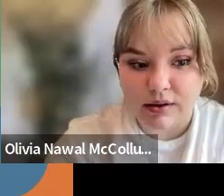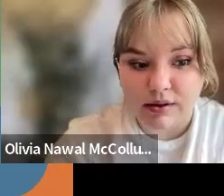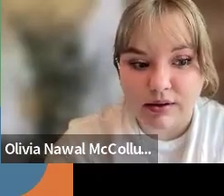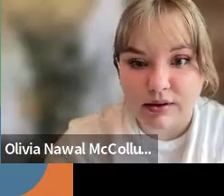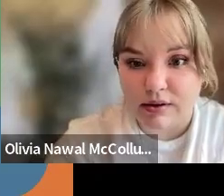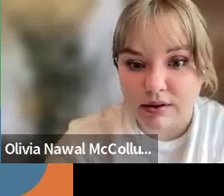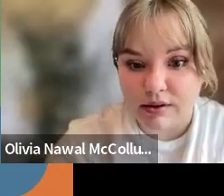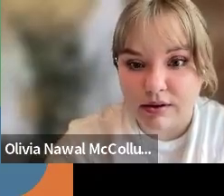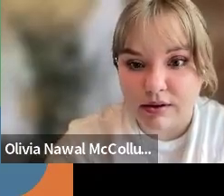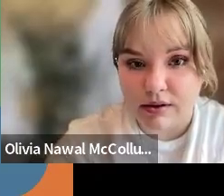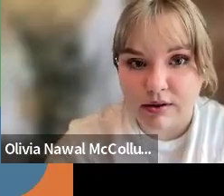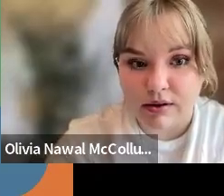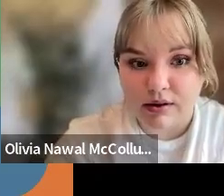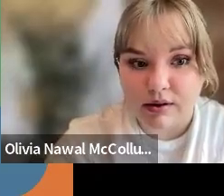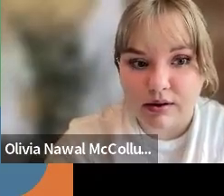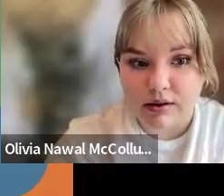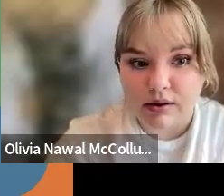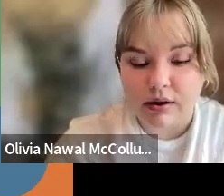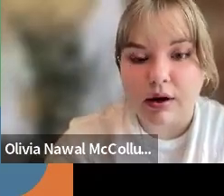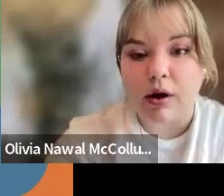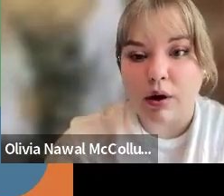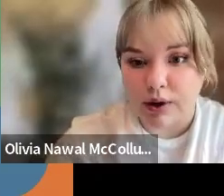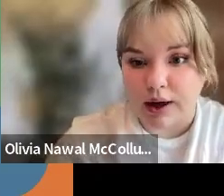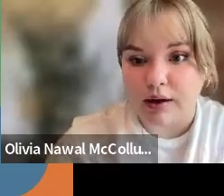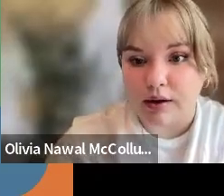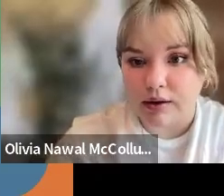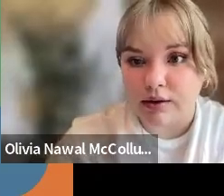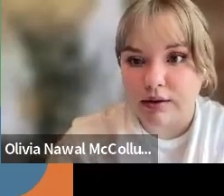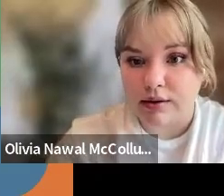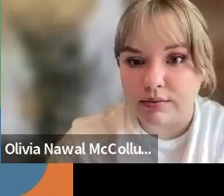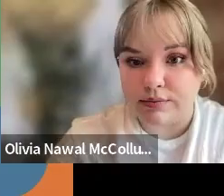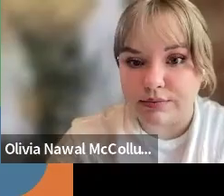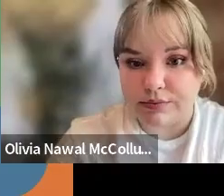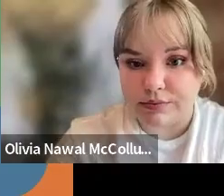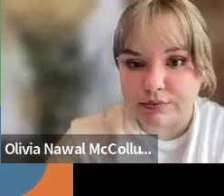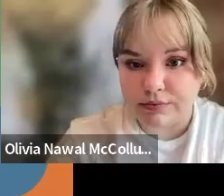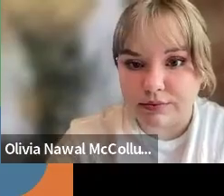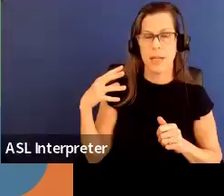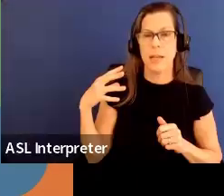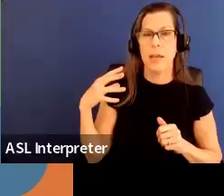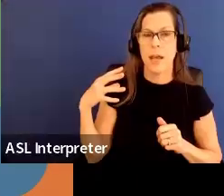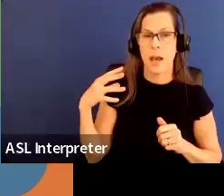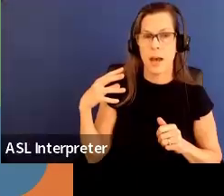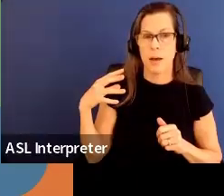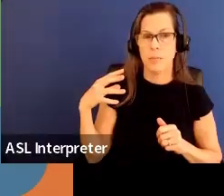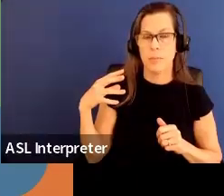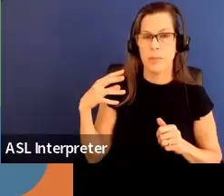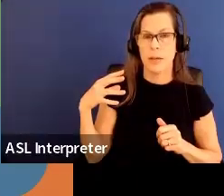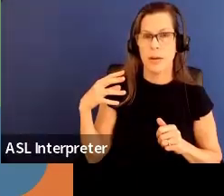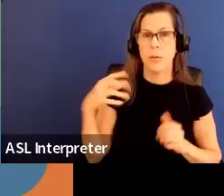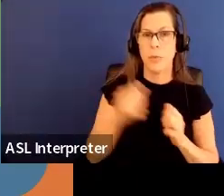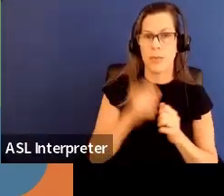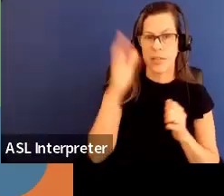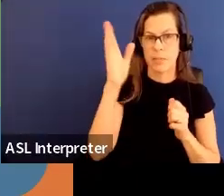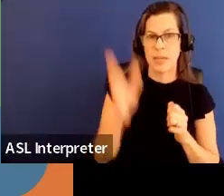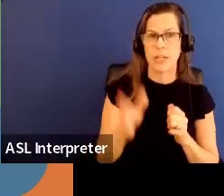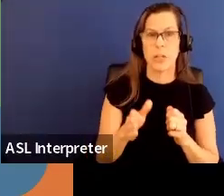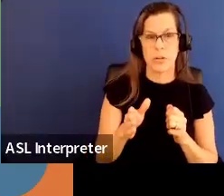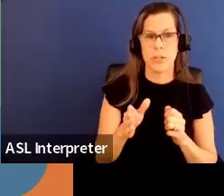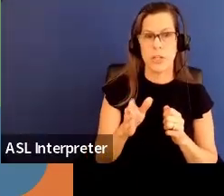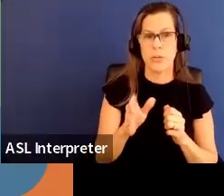Hi, everyone, so great to be here. My name is Olivia McCollum and my pronouns are she/her. I am a mid-20s blonde